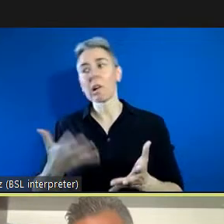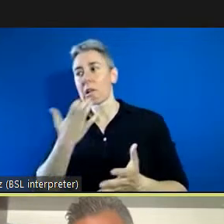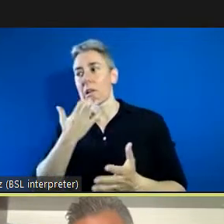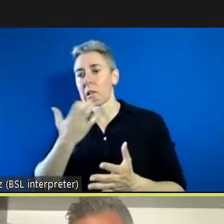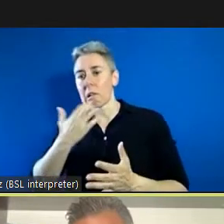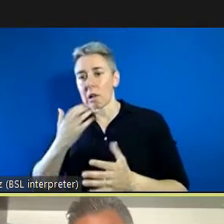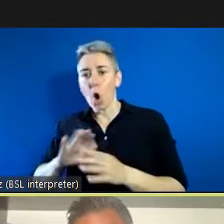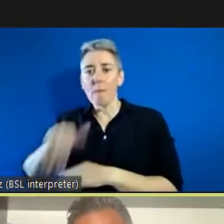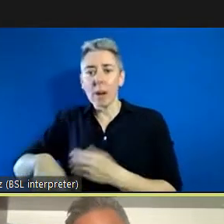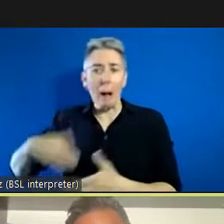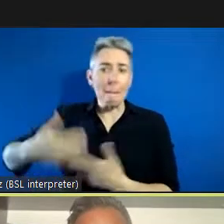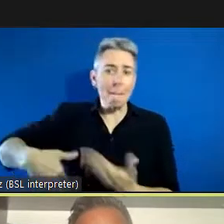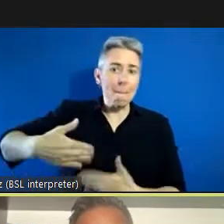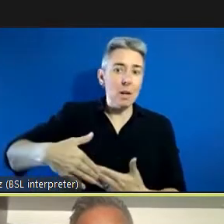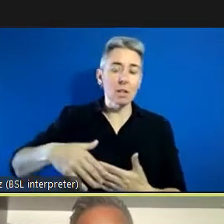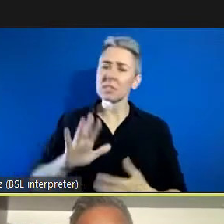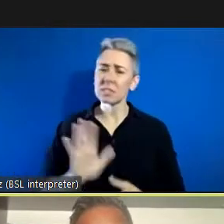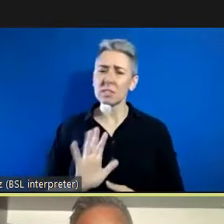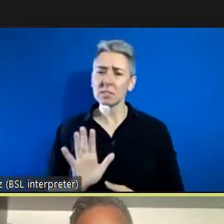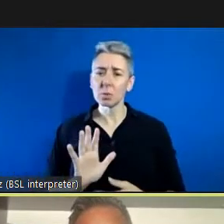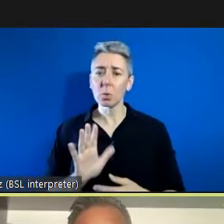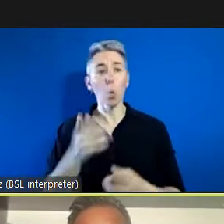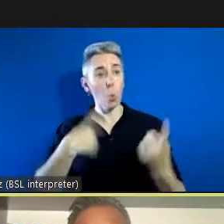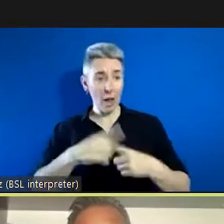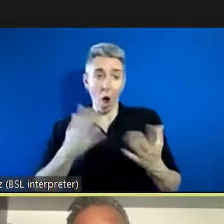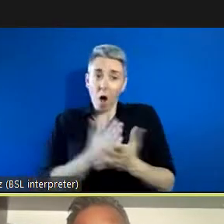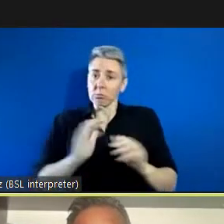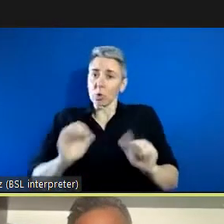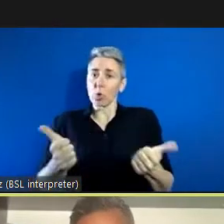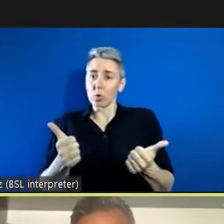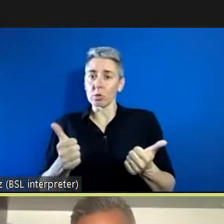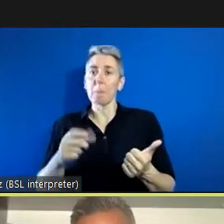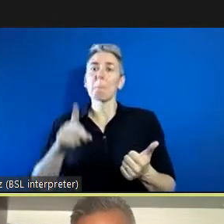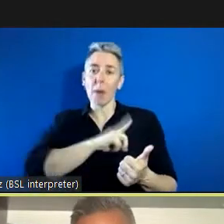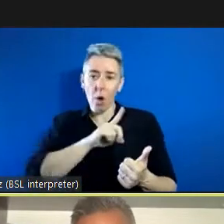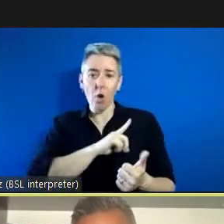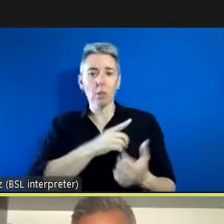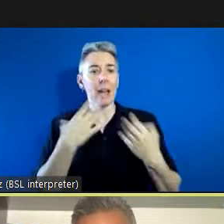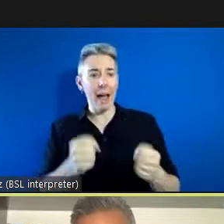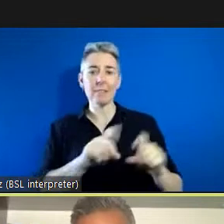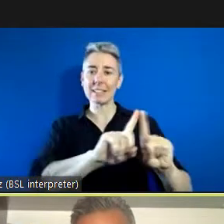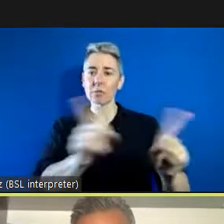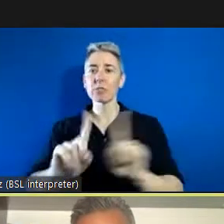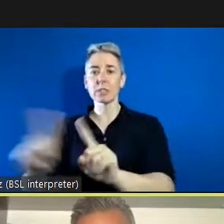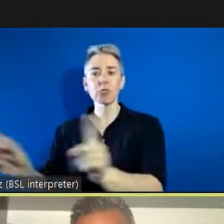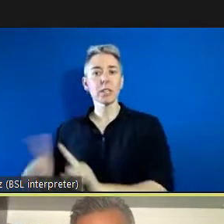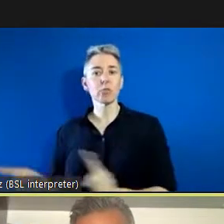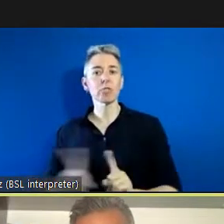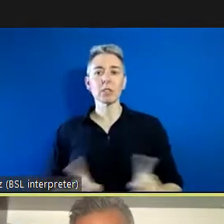that we have this good as people and communities because of these differences, not despite them,